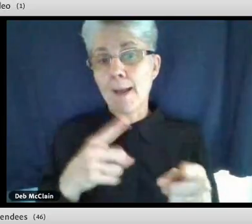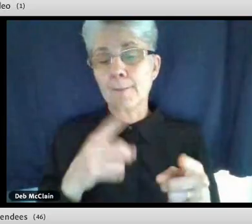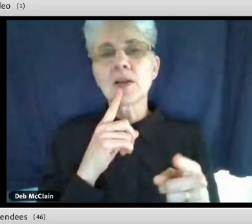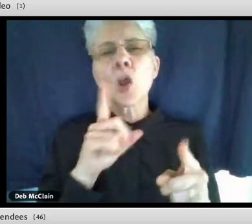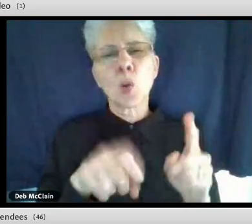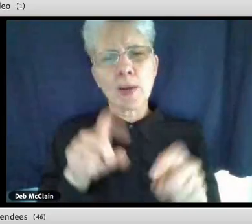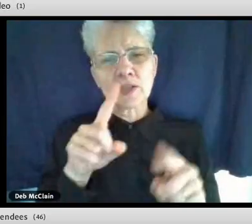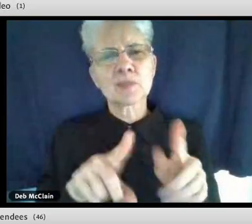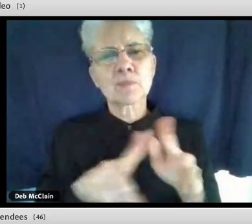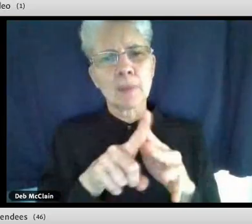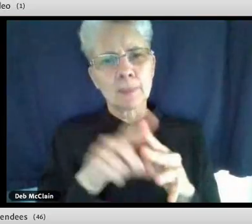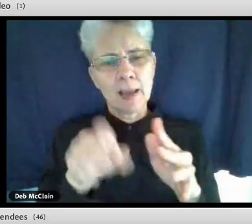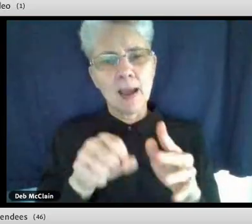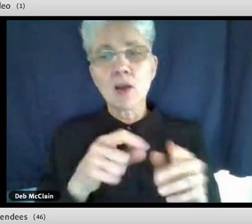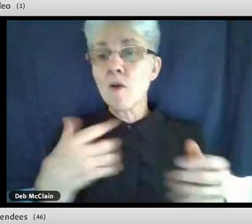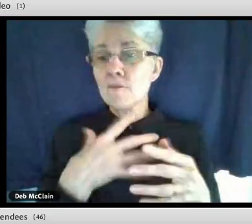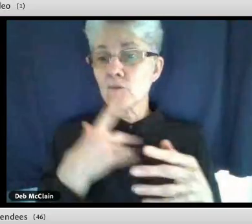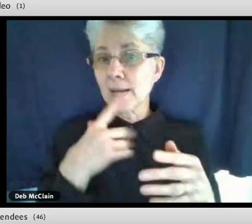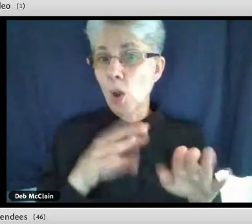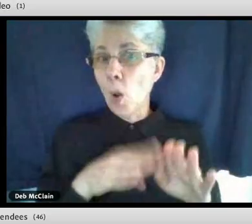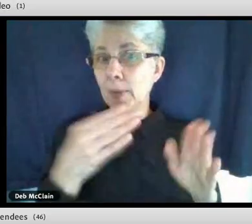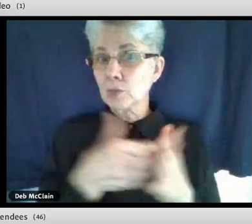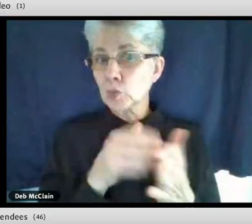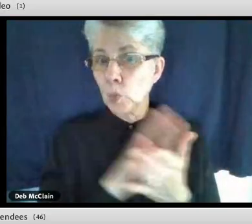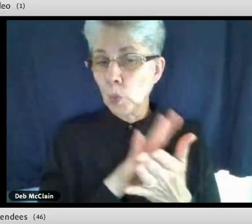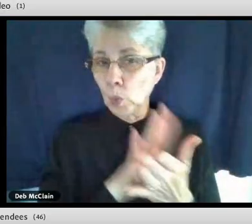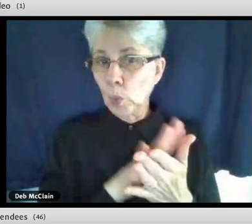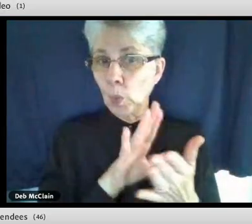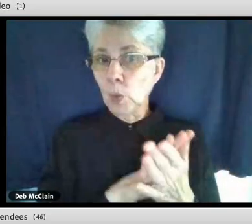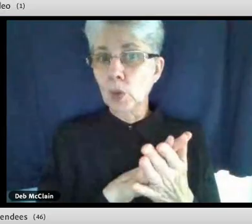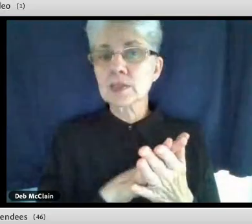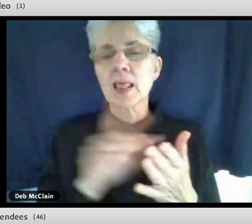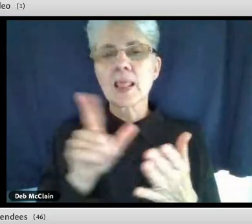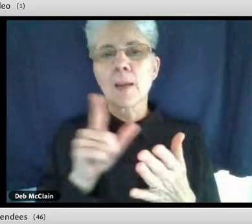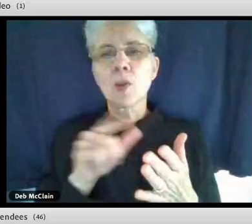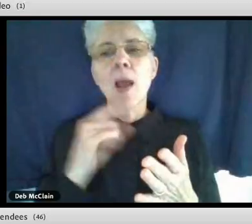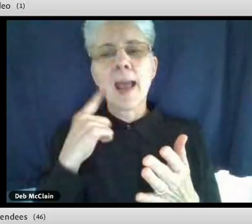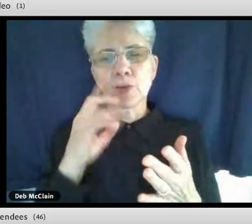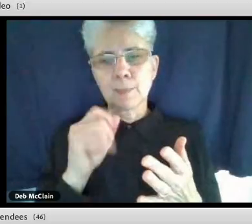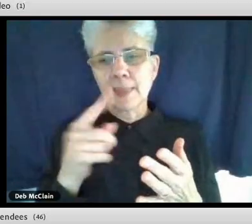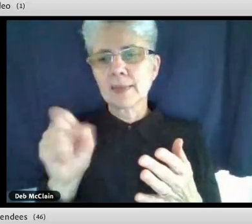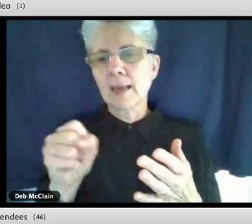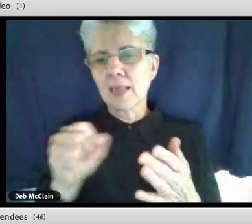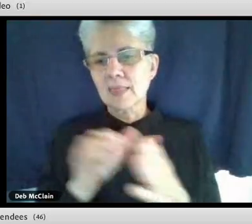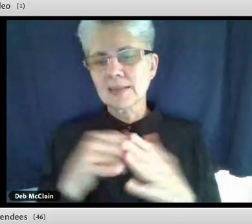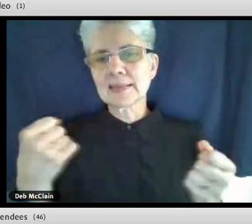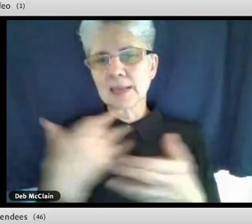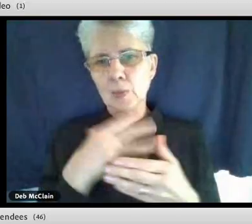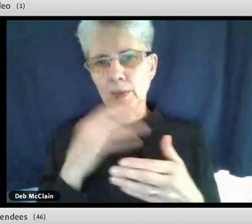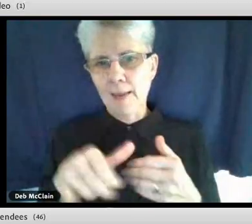I hear you, Beth. That's scary. "If the virus will mutate." You know, "If we'll have a second wave of it."